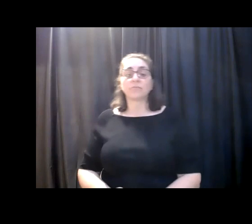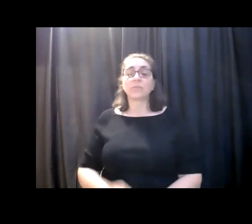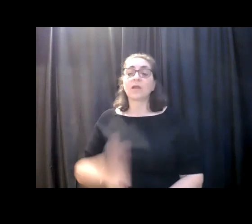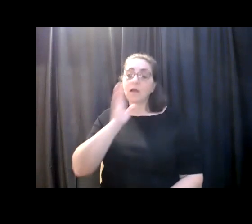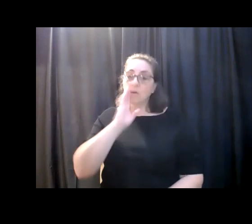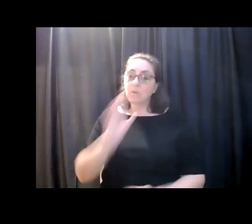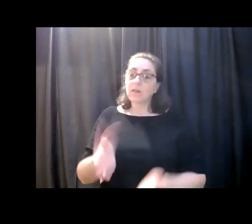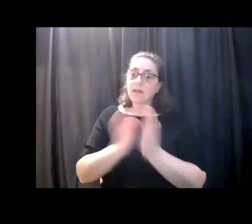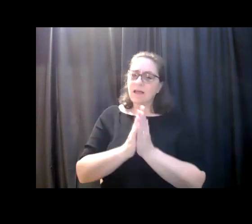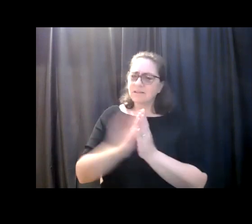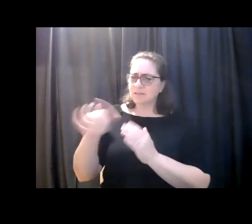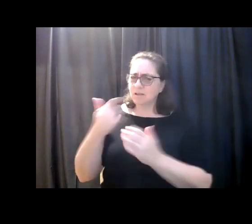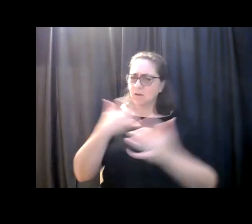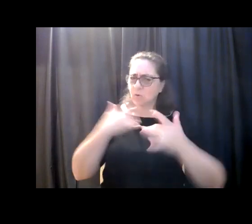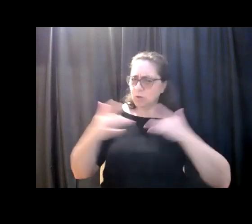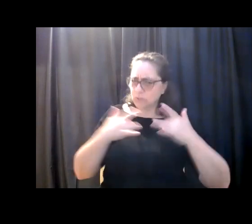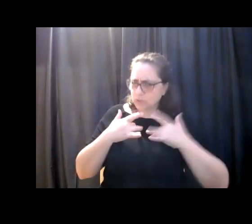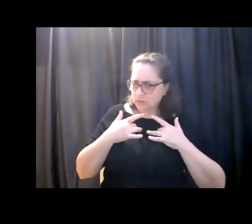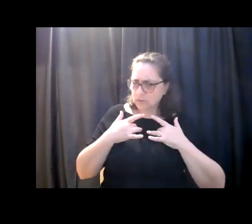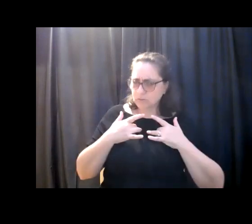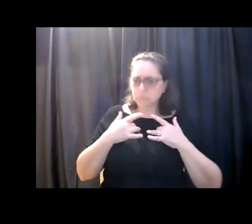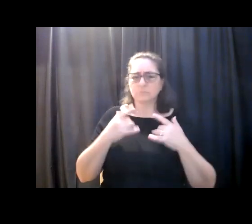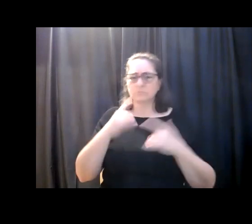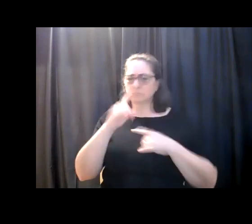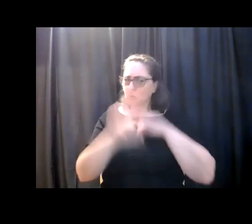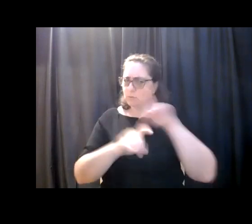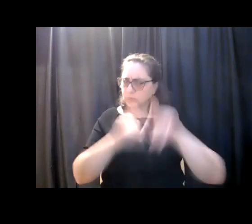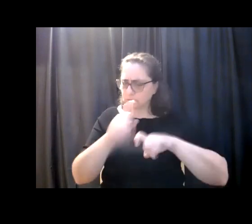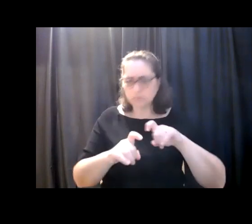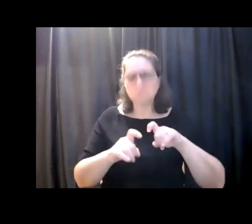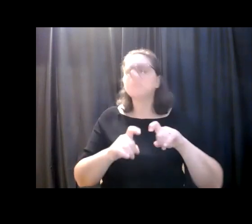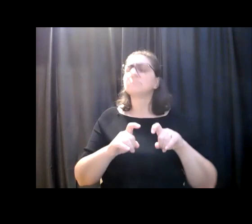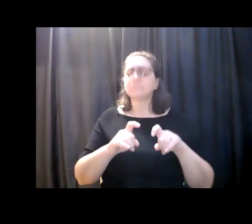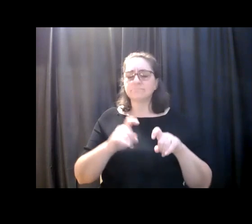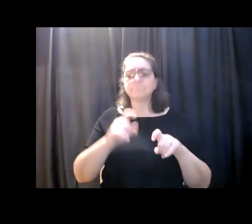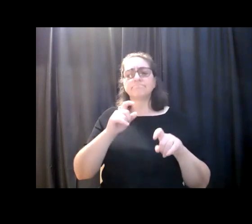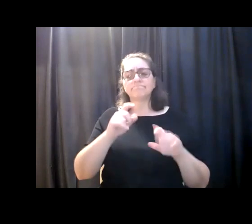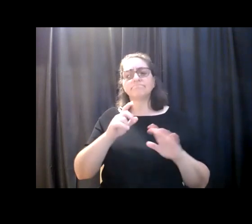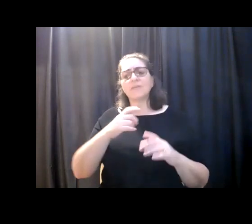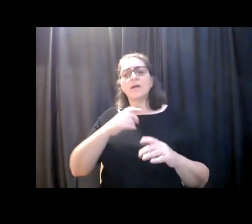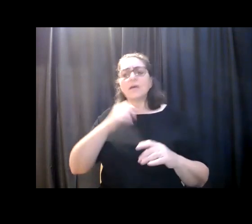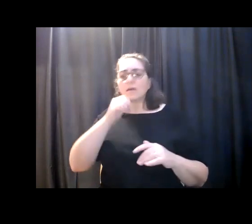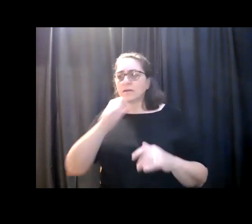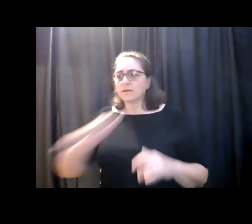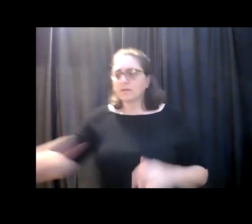Health care professionals and staff are experiencing stress as well. There's a lot of